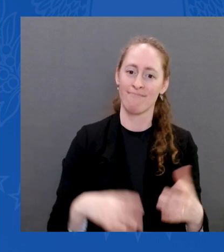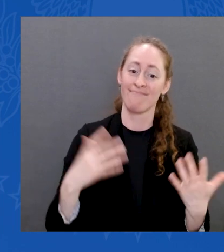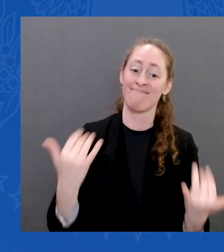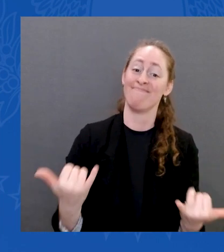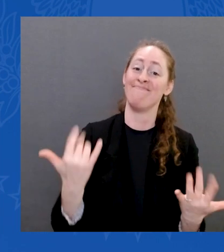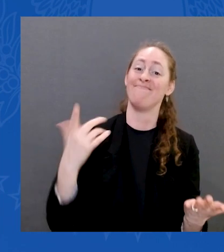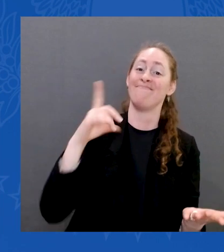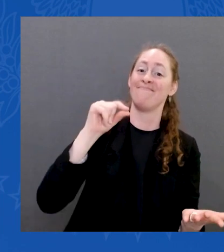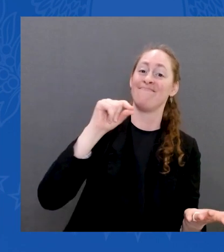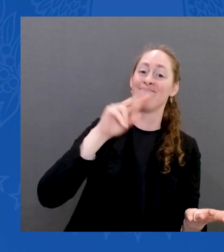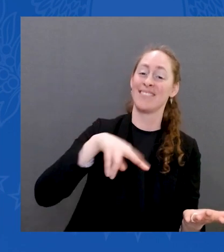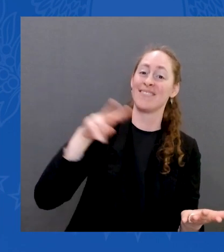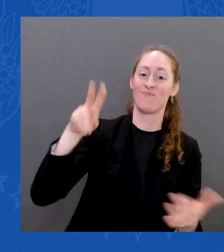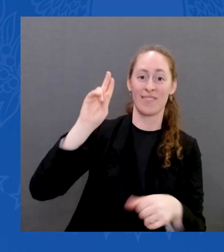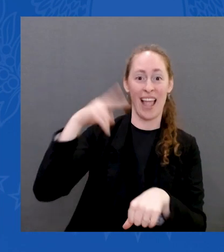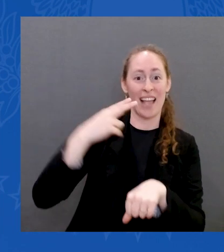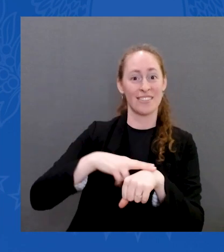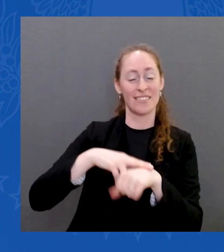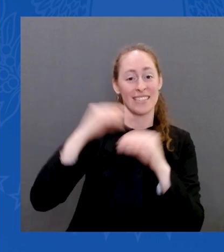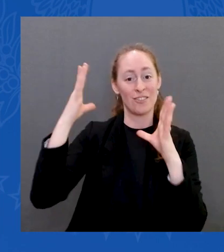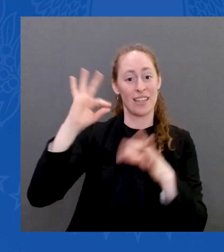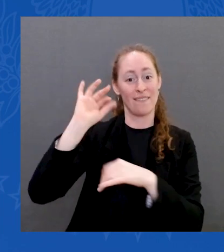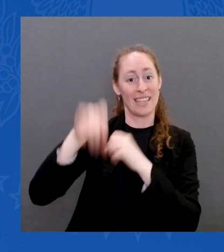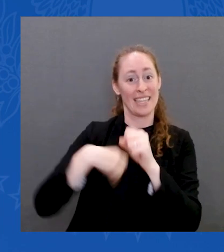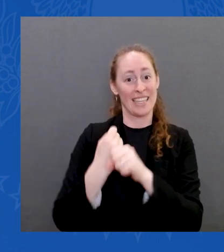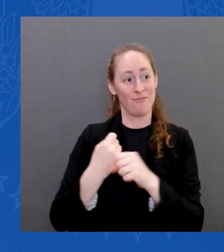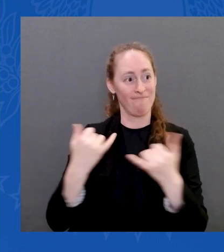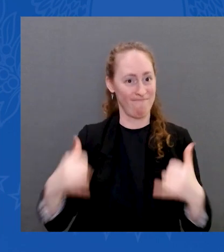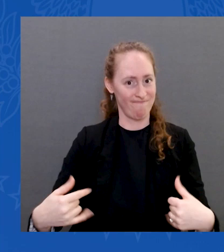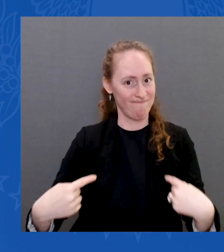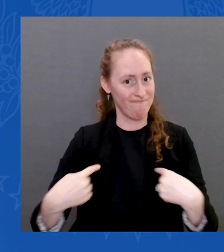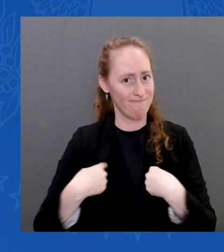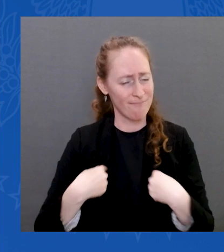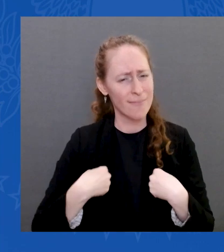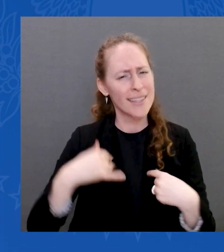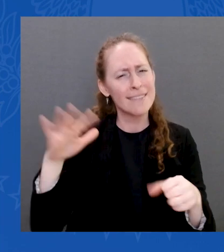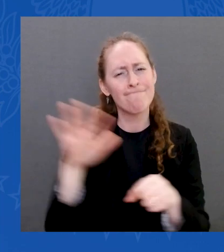I am committed to uplifting the wonderful work of educators.